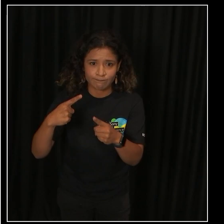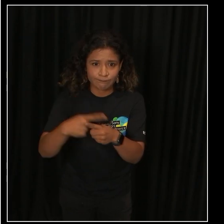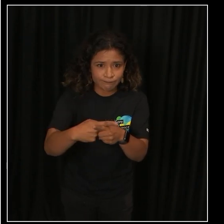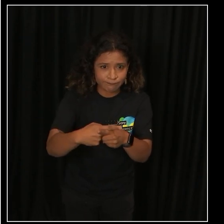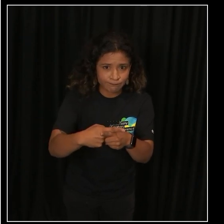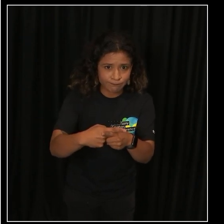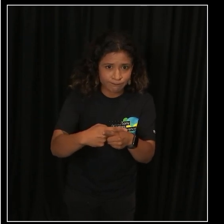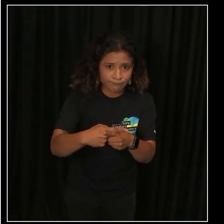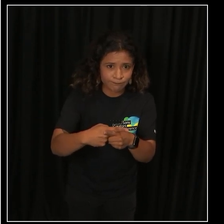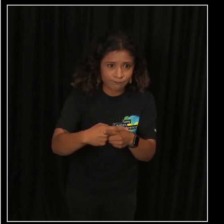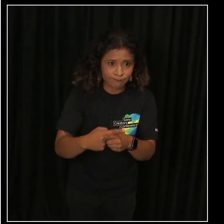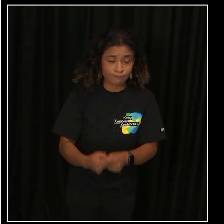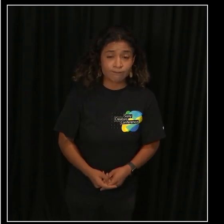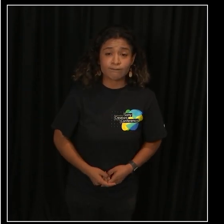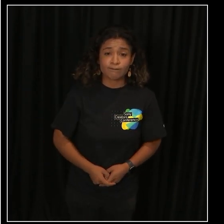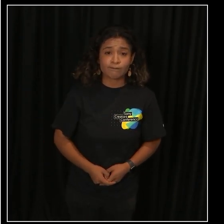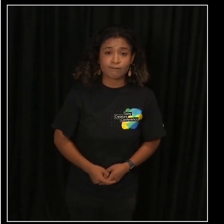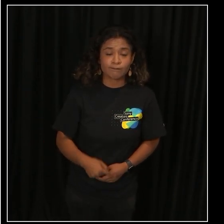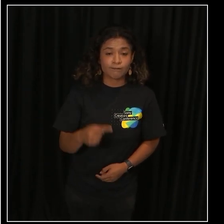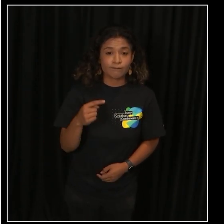In this time to compute the radius,